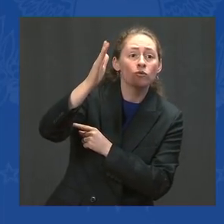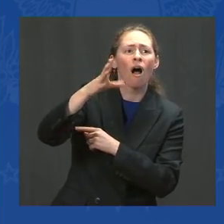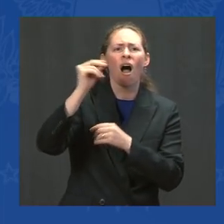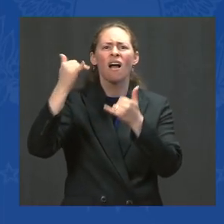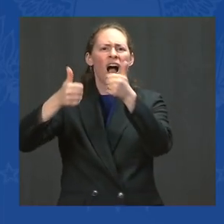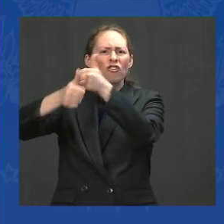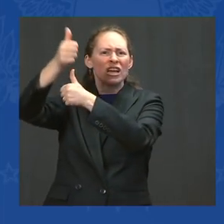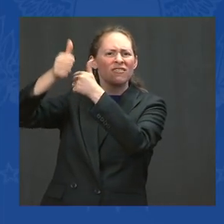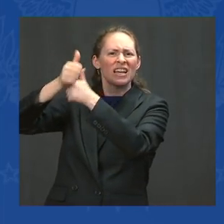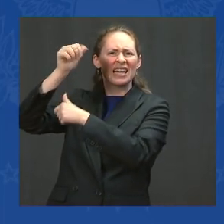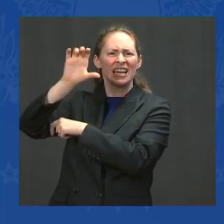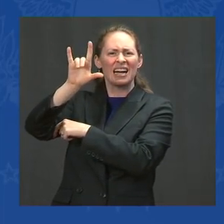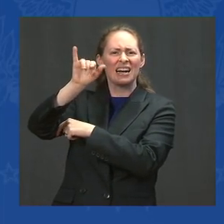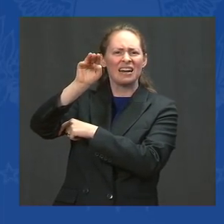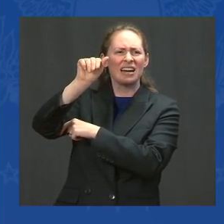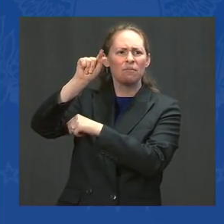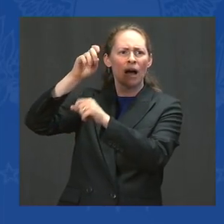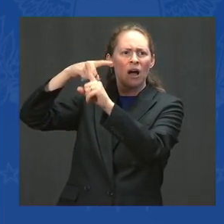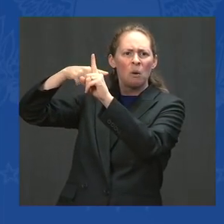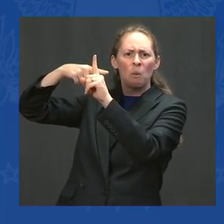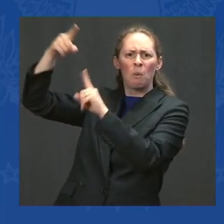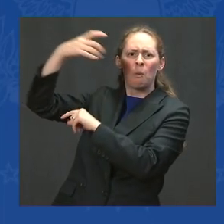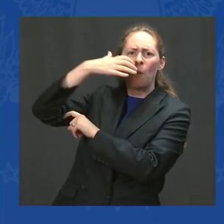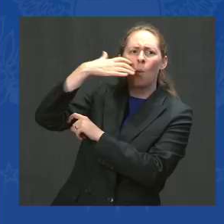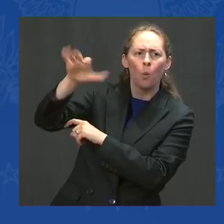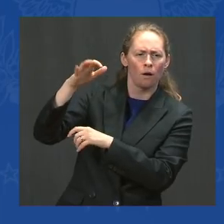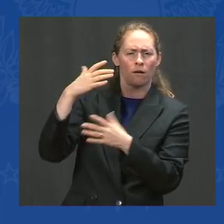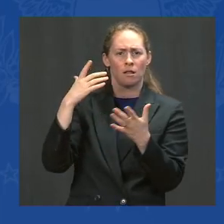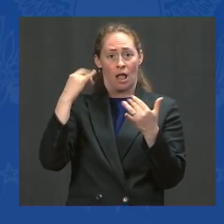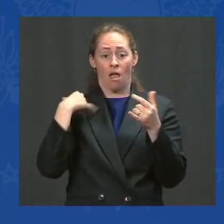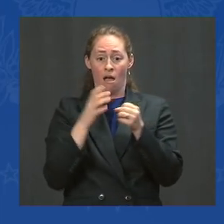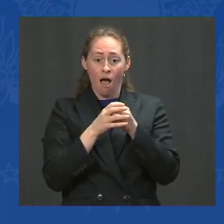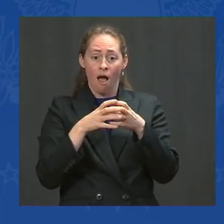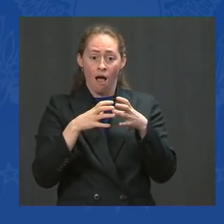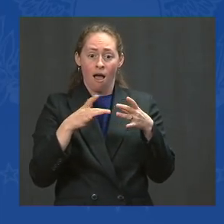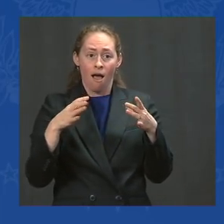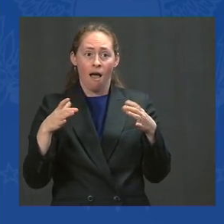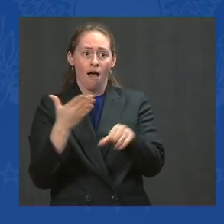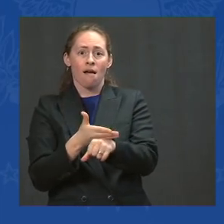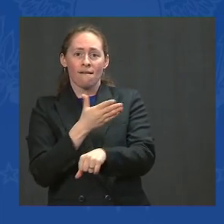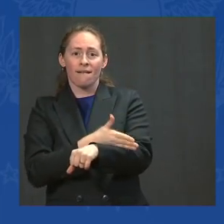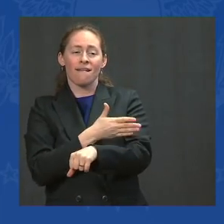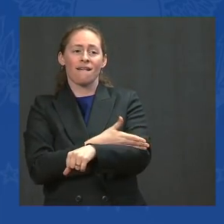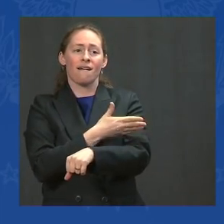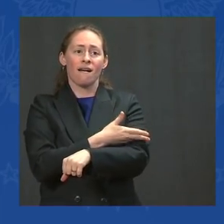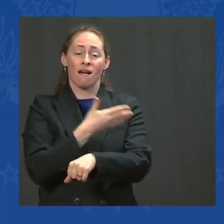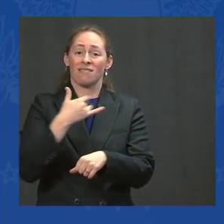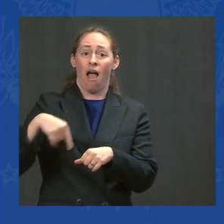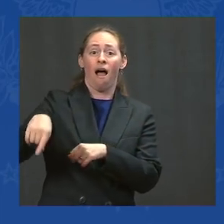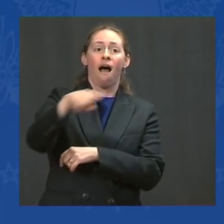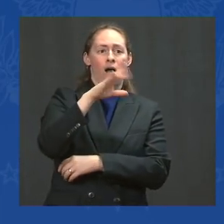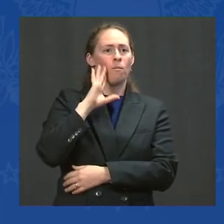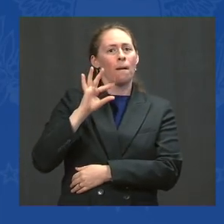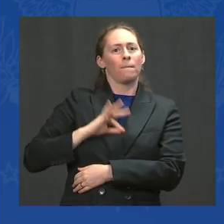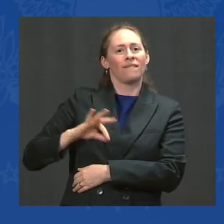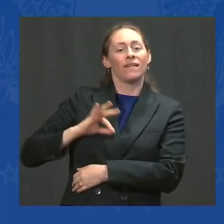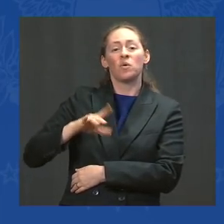from the growth they're helping produce. The independent experts who have analyzed my plans have found that they would do just that: